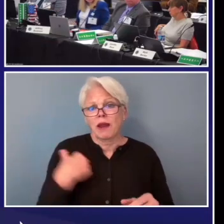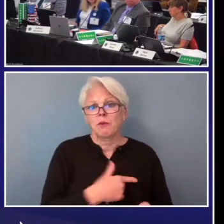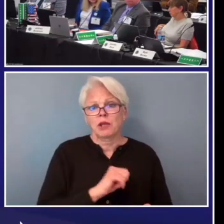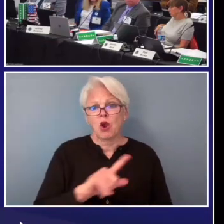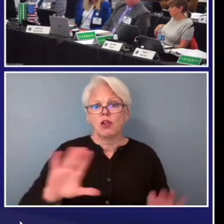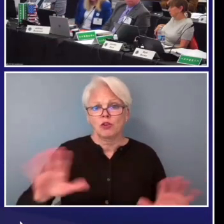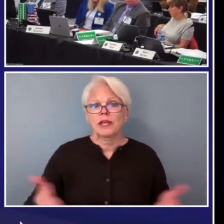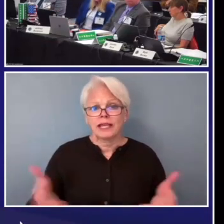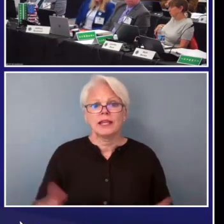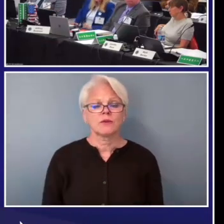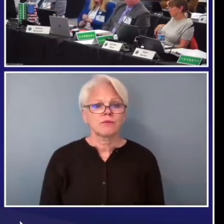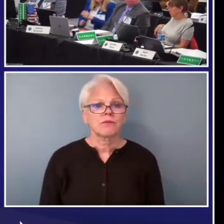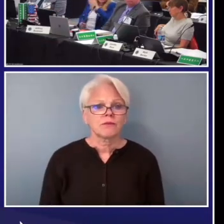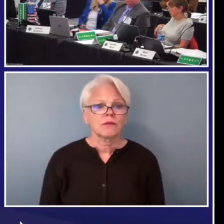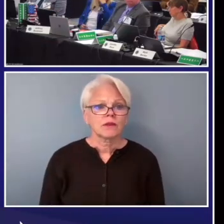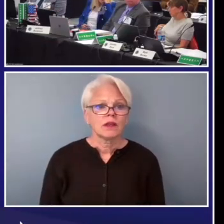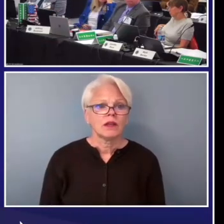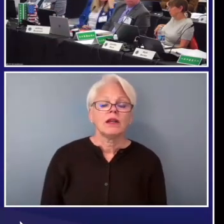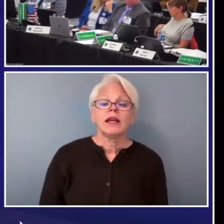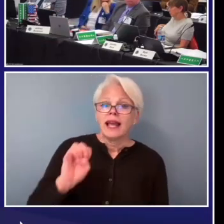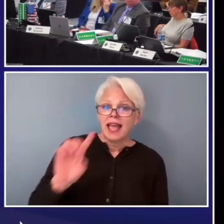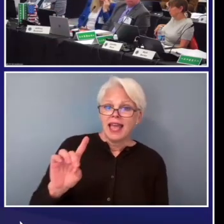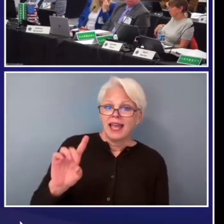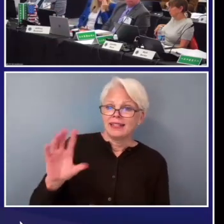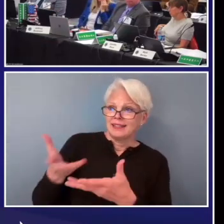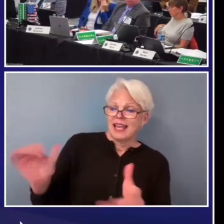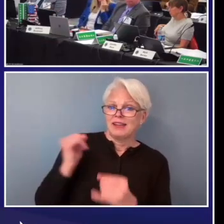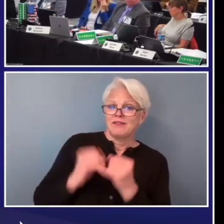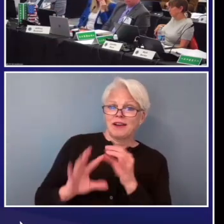Thank you. Department, any final words before I move us into our afternoon break?